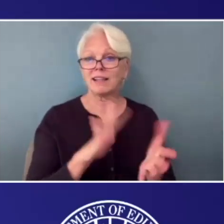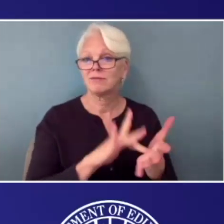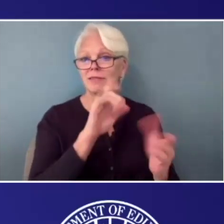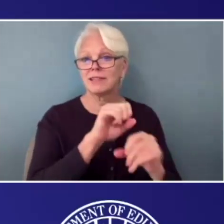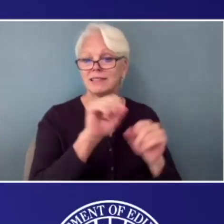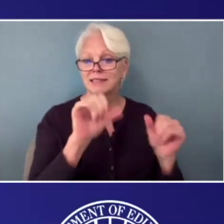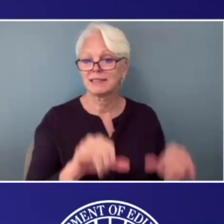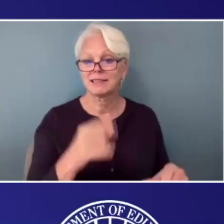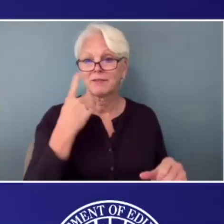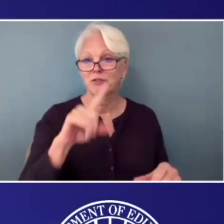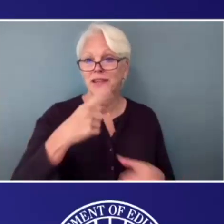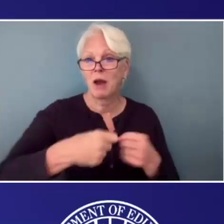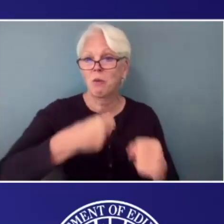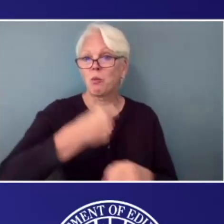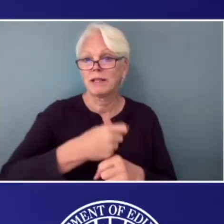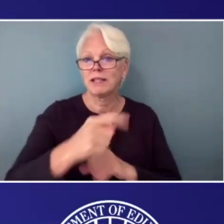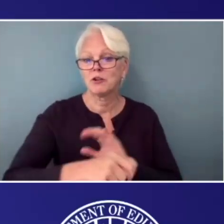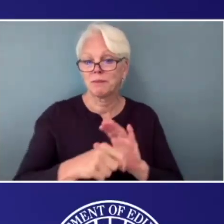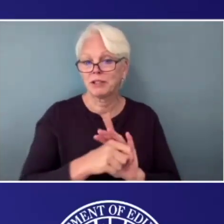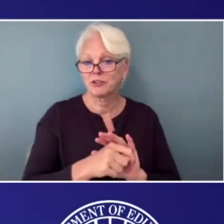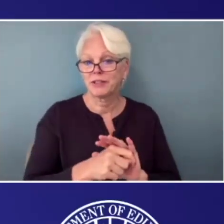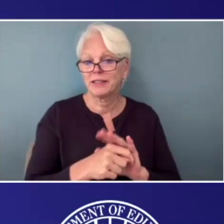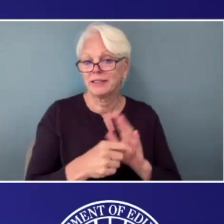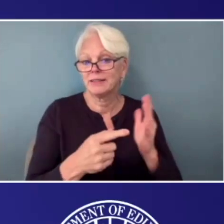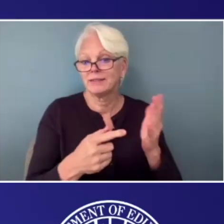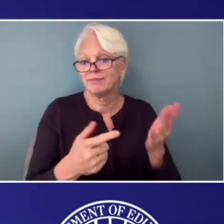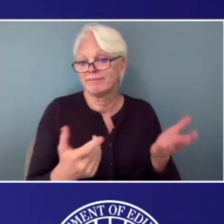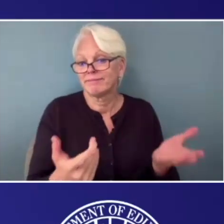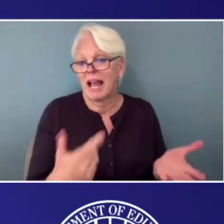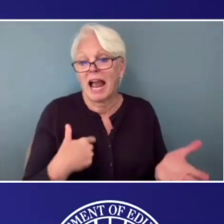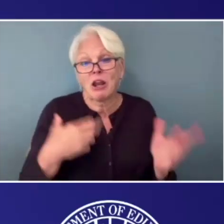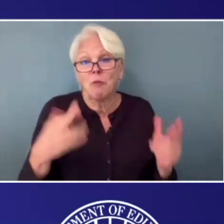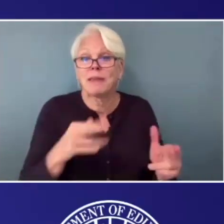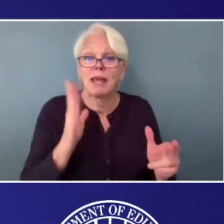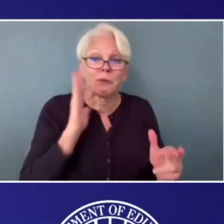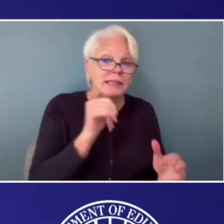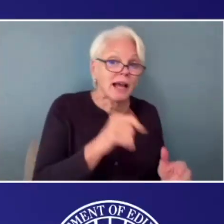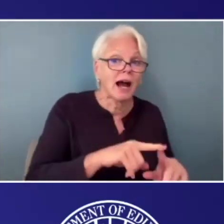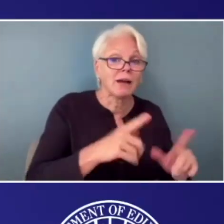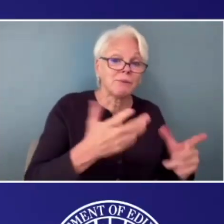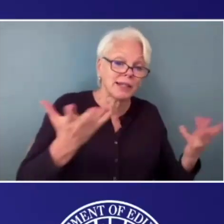Right? But I also think that before July,